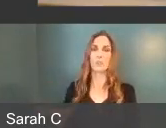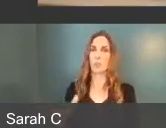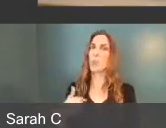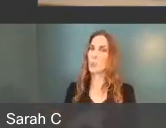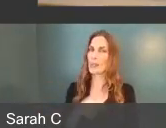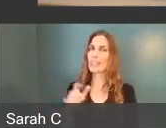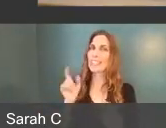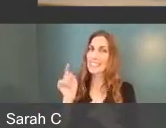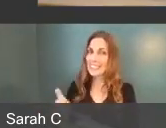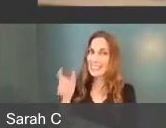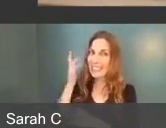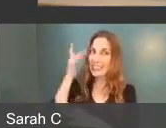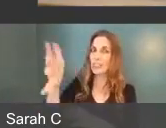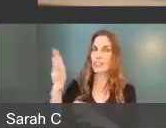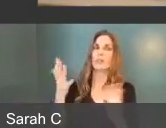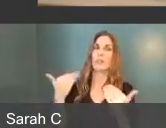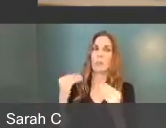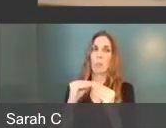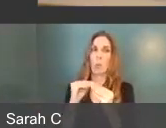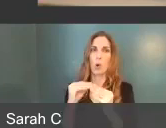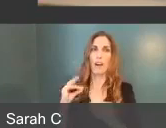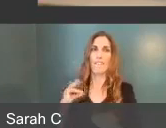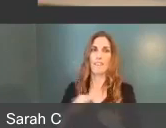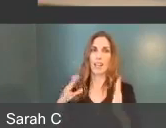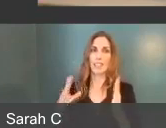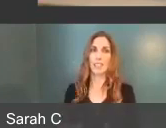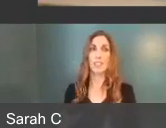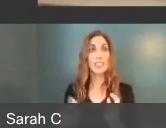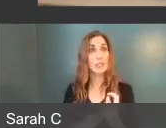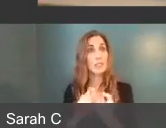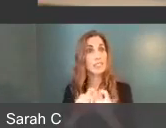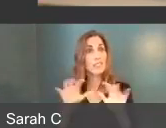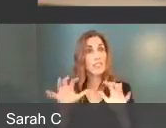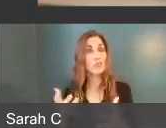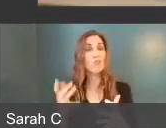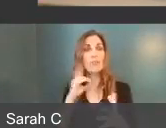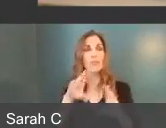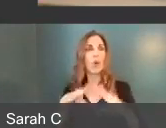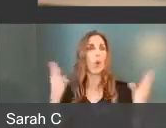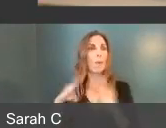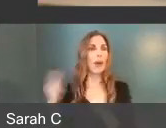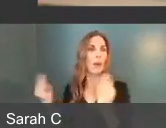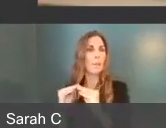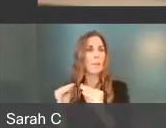an ongoing need for volunteers, particularly as we open up additional mass vaccination sites.